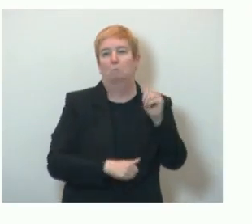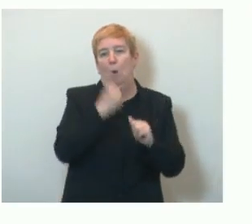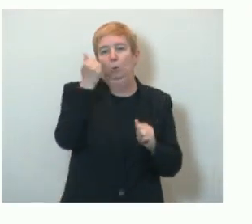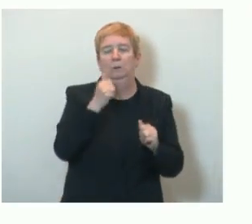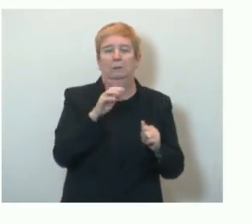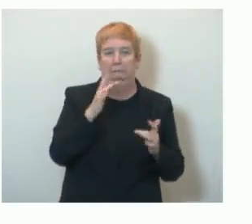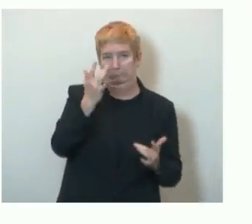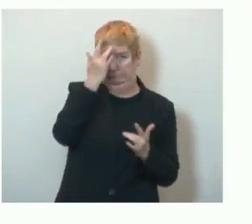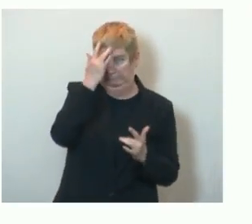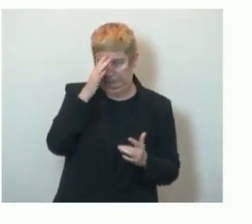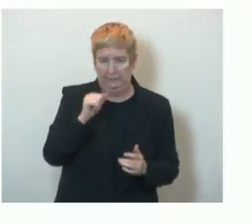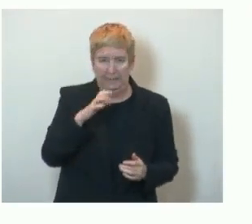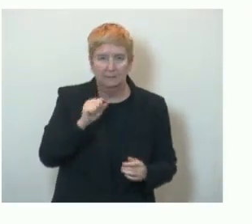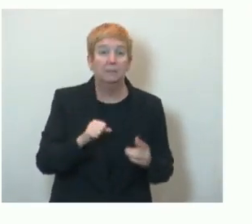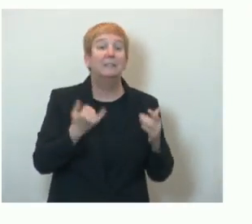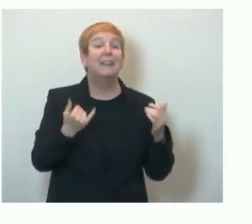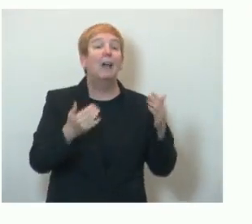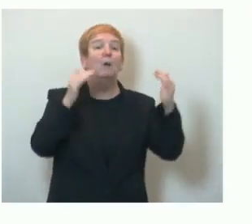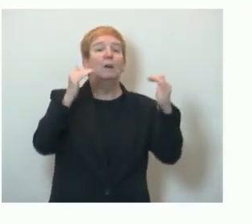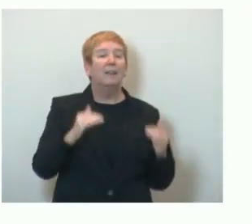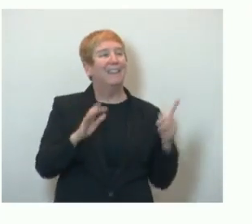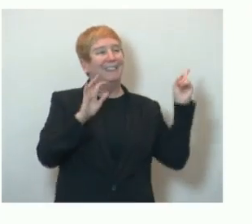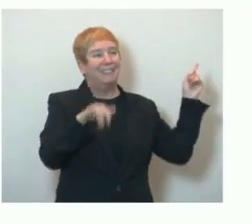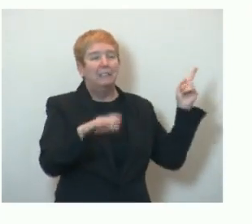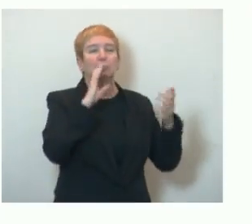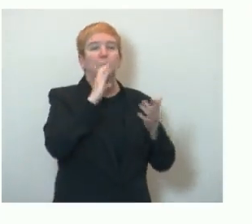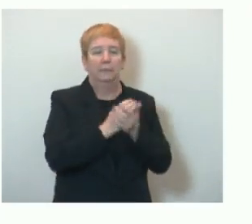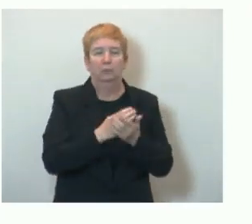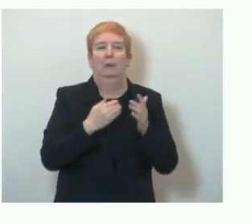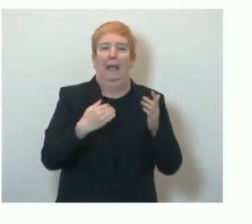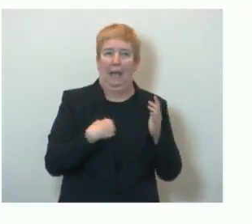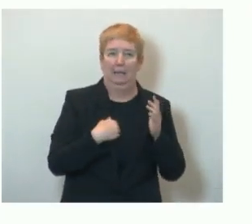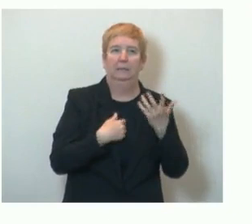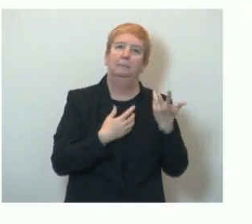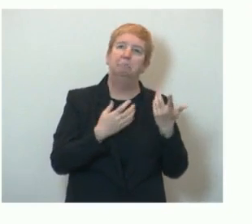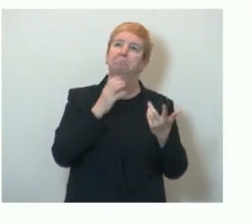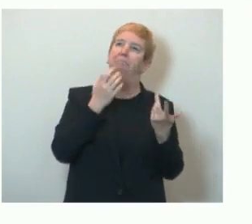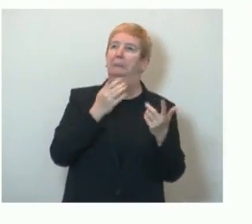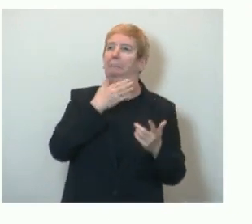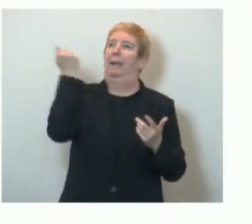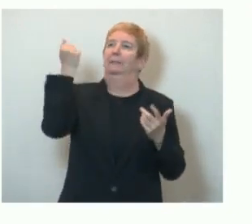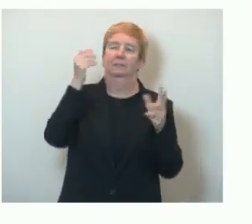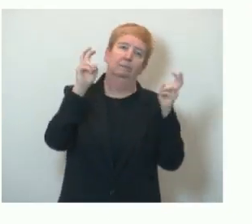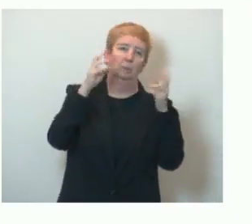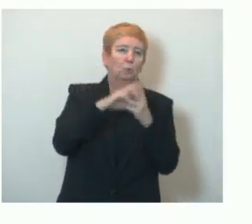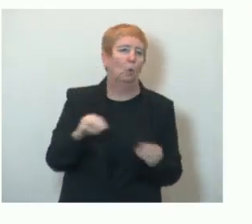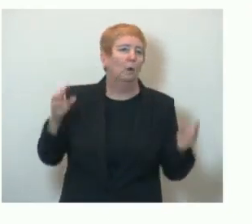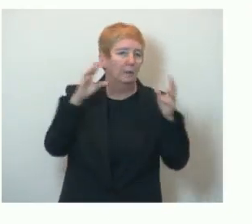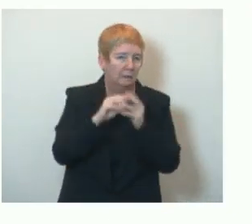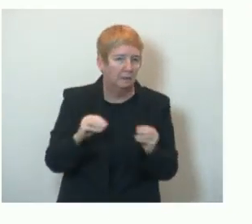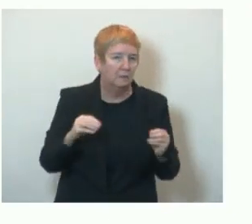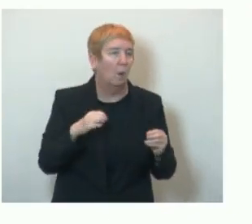AND OF COURSE WE CAN SEE RIGHT NOW MCKINLEY IS THE HIGHEST IF I COULD PLEASE HAVE THE NEXT SLIDE.